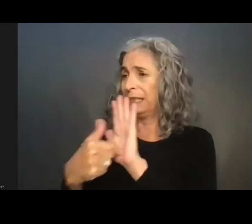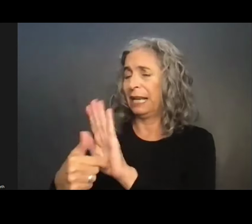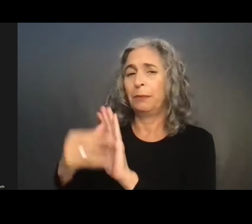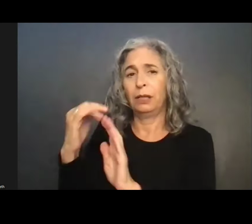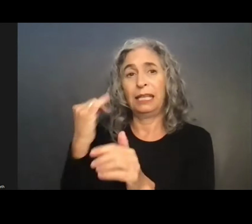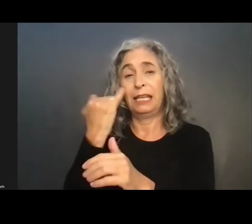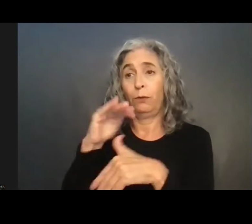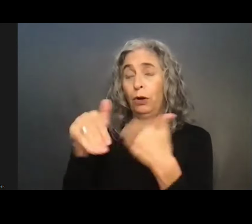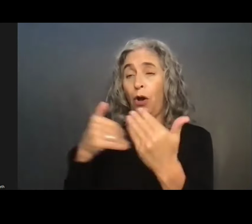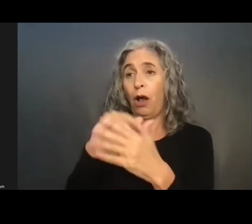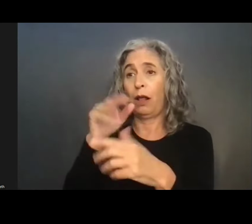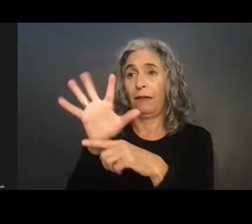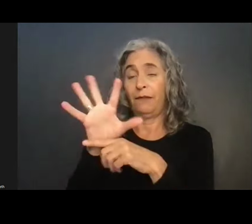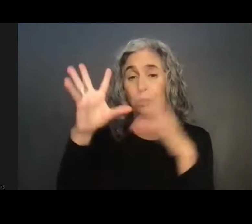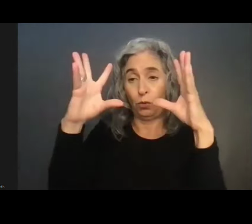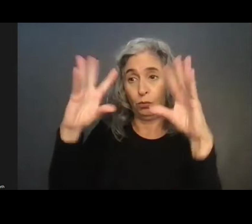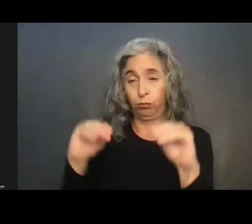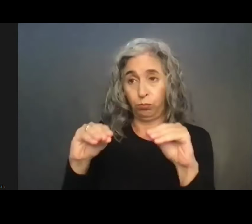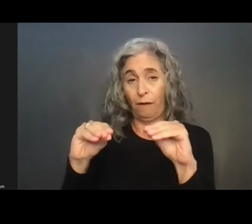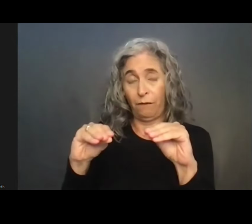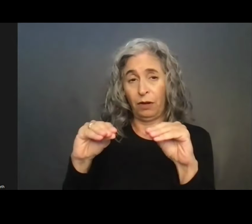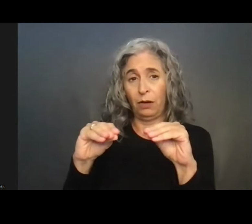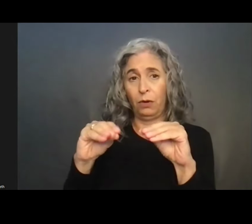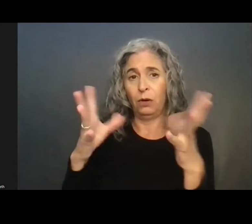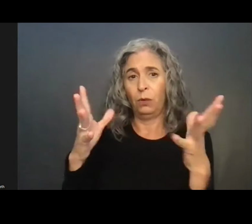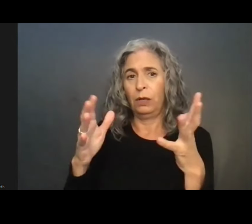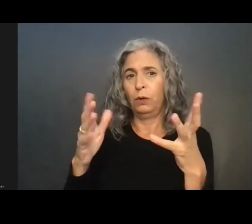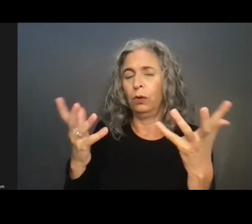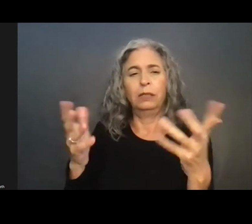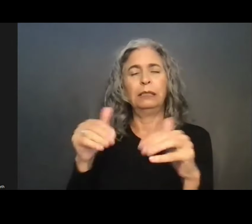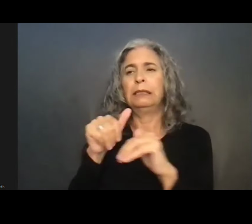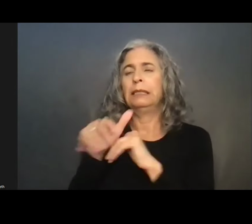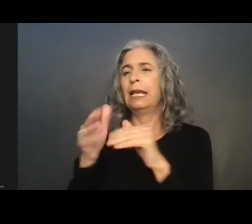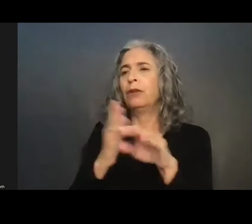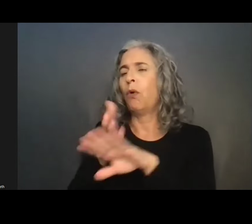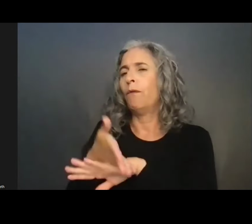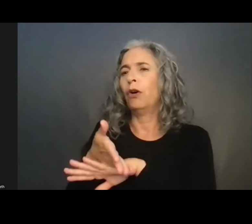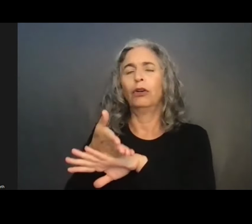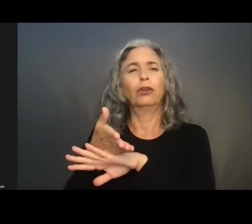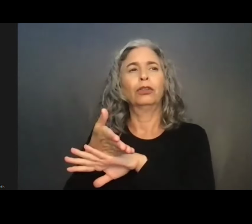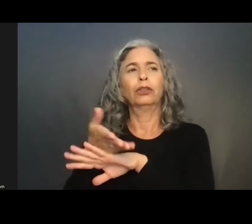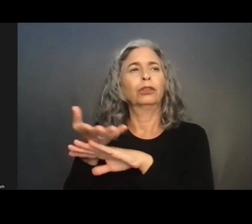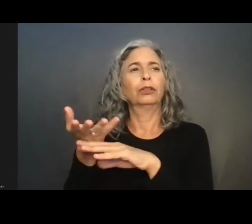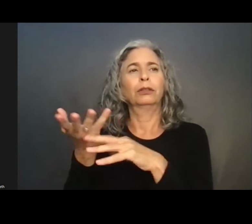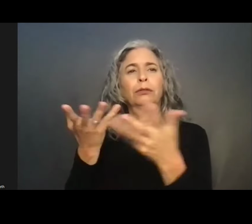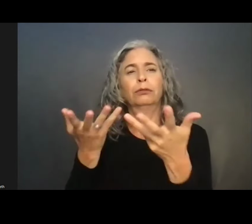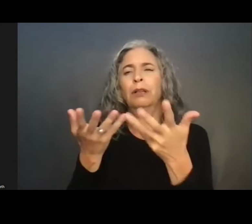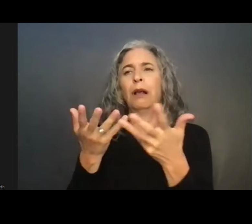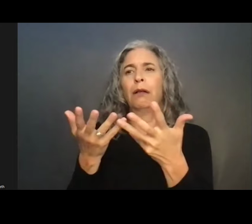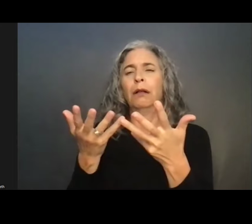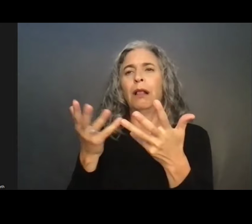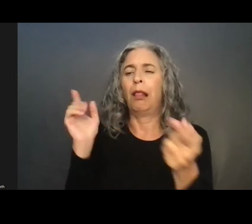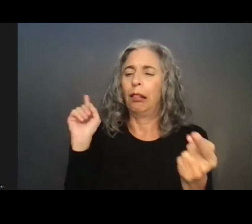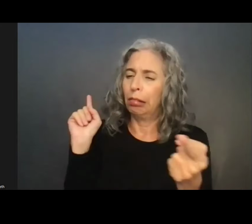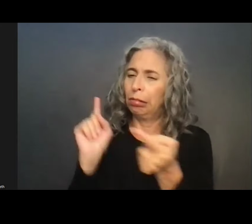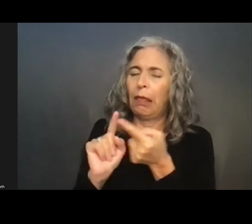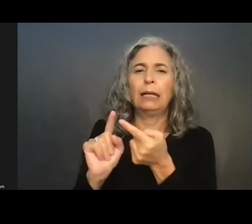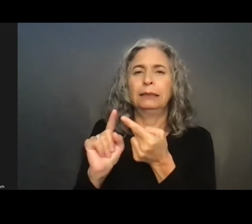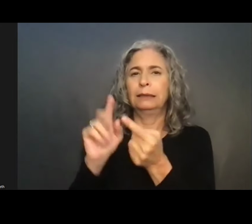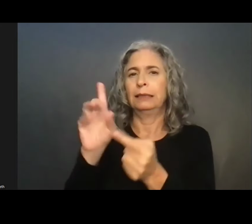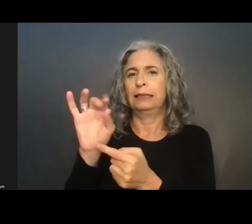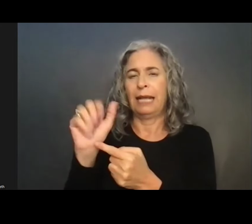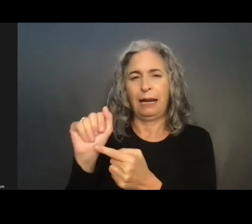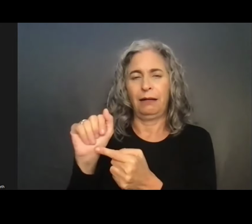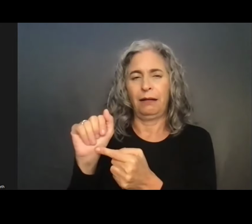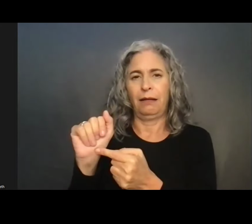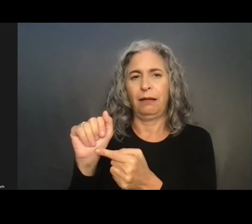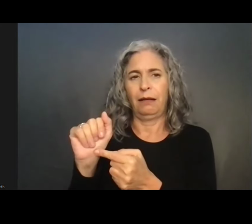off we would be significantly sending over -- transmitting a significantly less data and that's